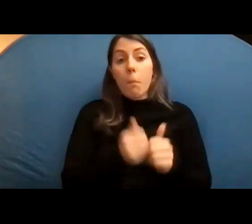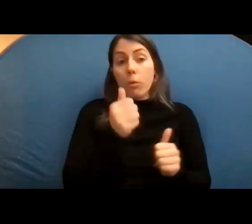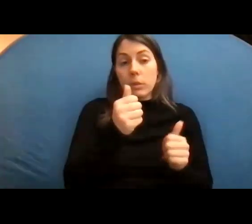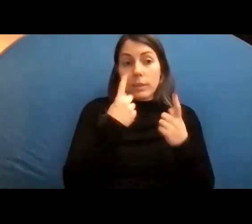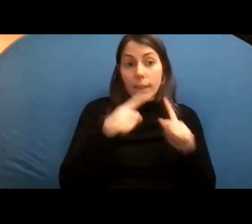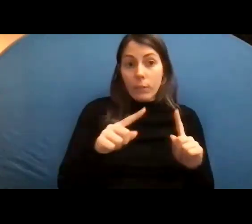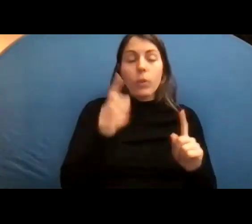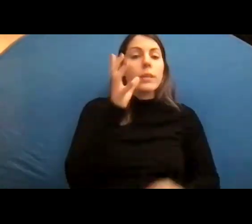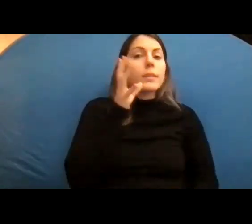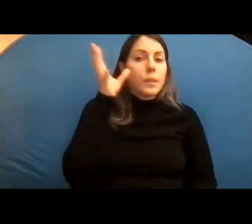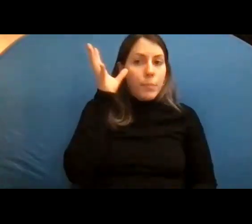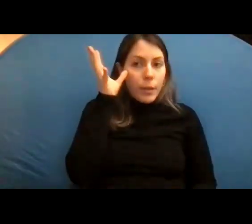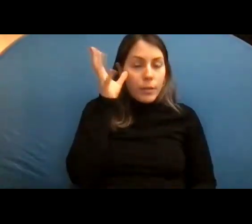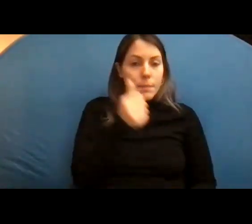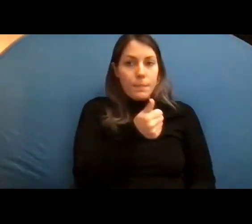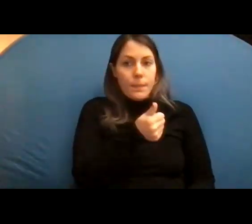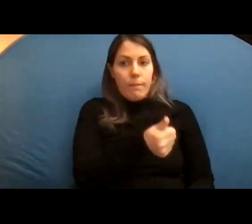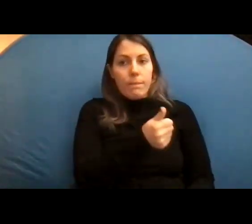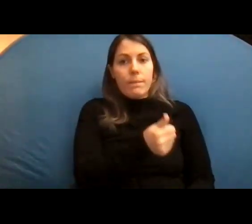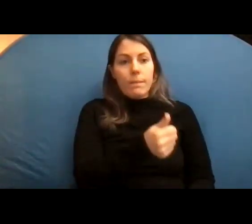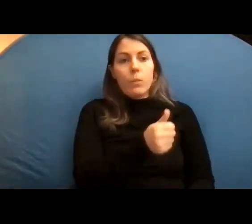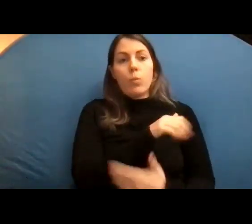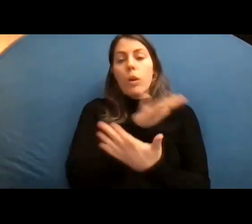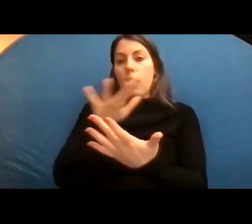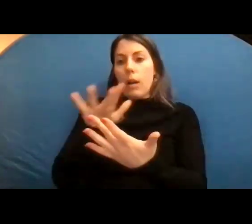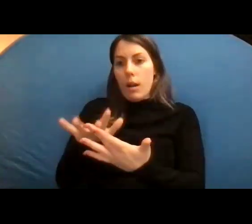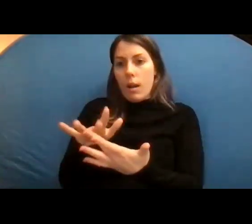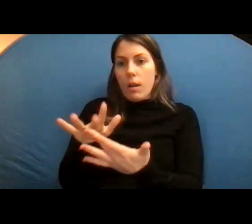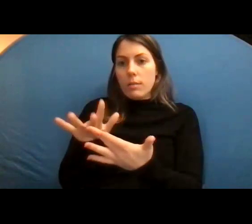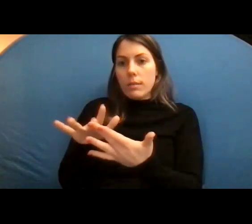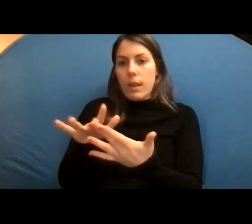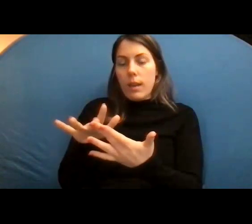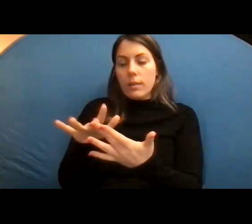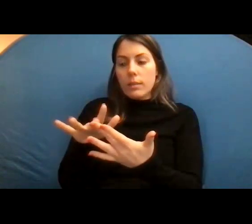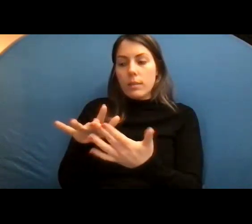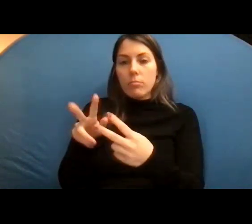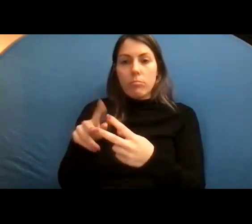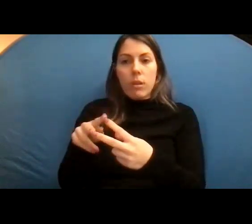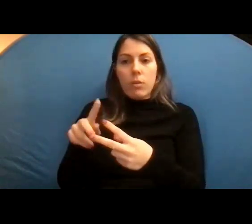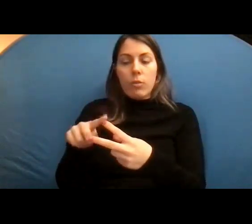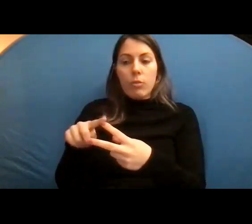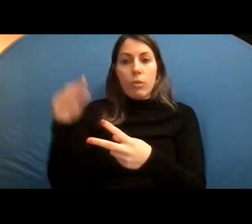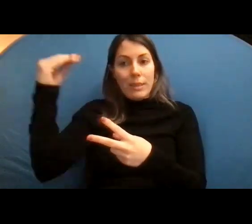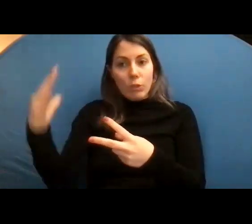Generally speaking, what I have seen being most successful is for the parents to contact the